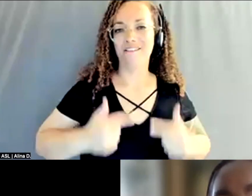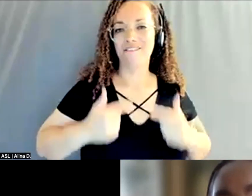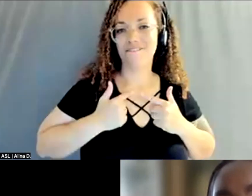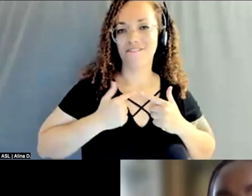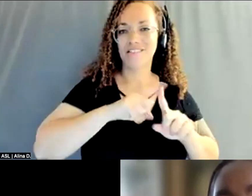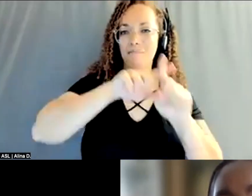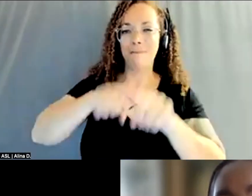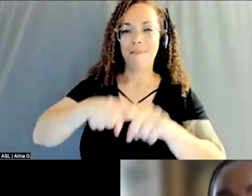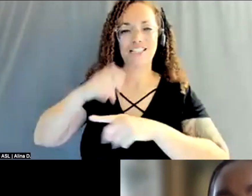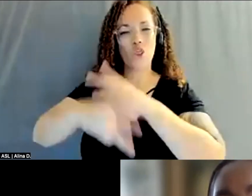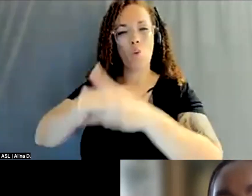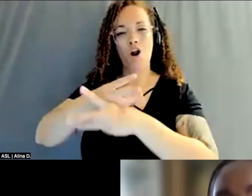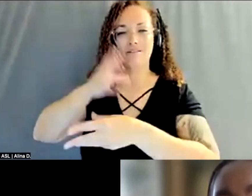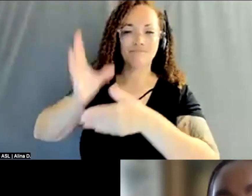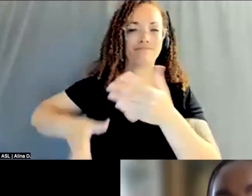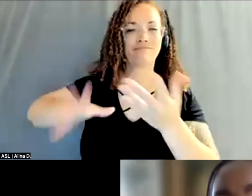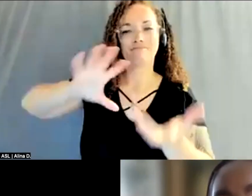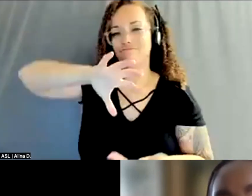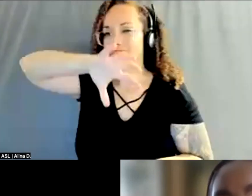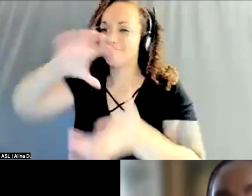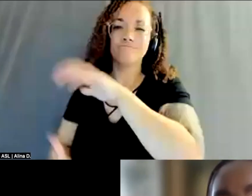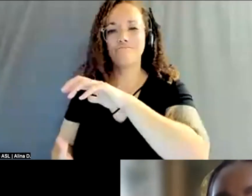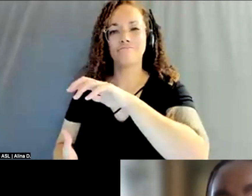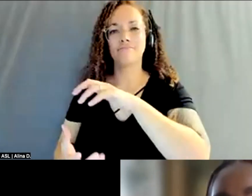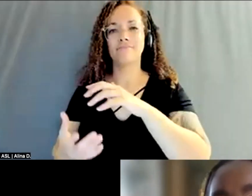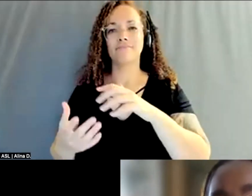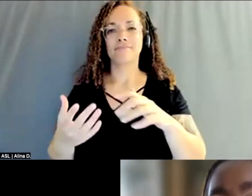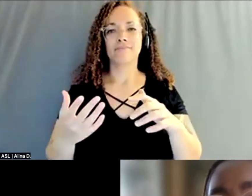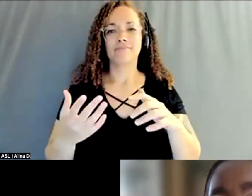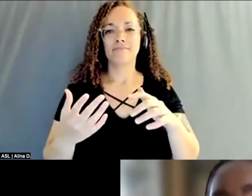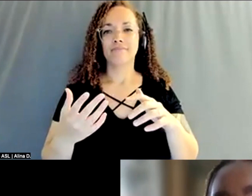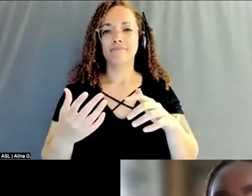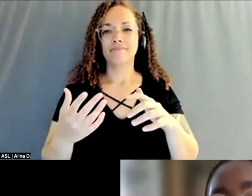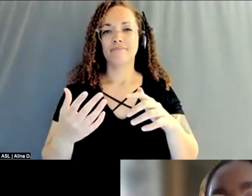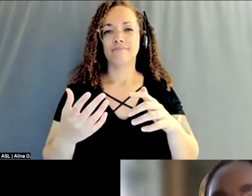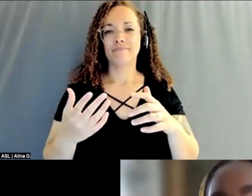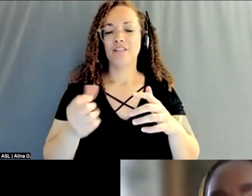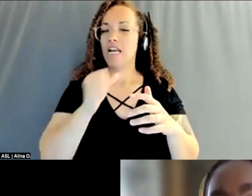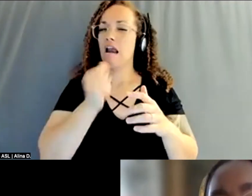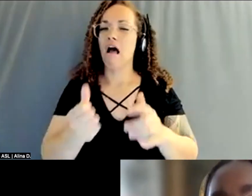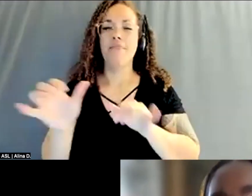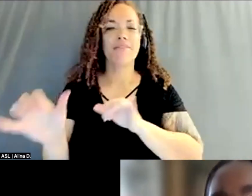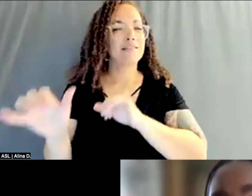dwelling with, um, because I was feeling a lot of grief about climate catastrophe.